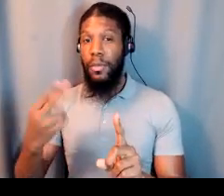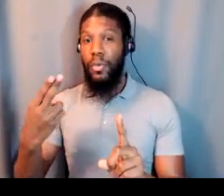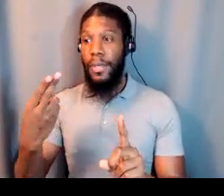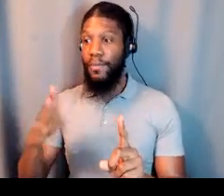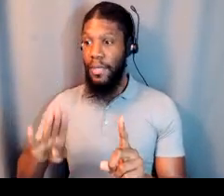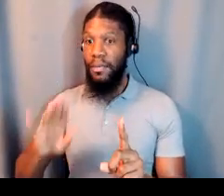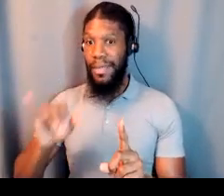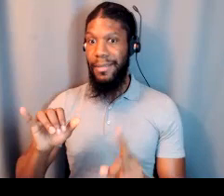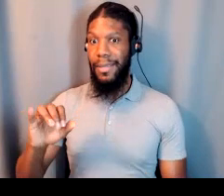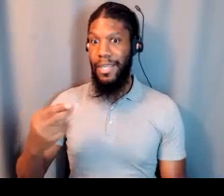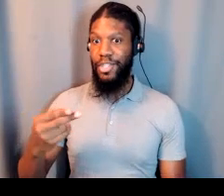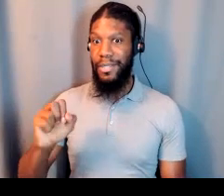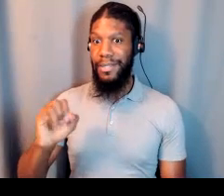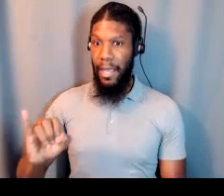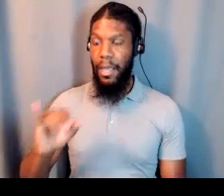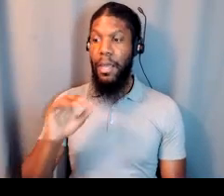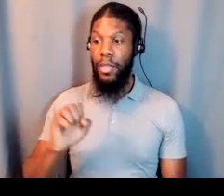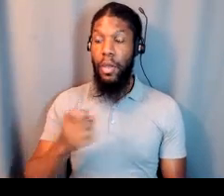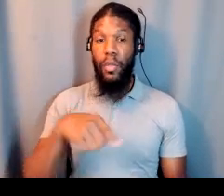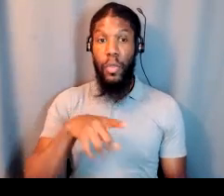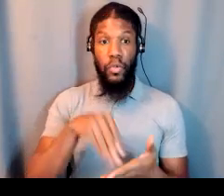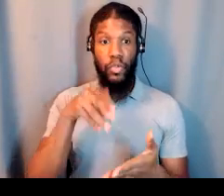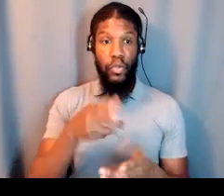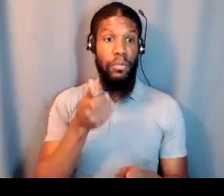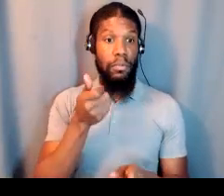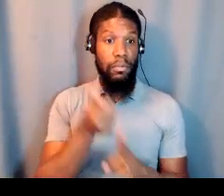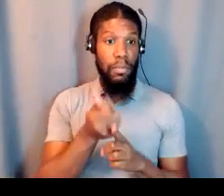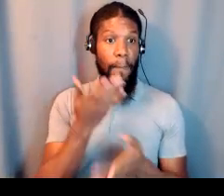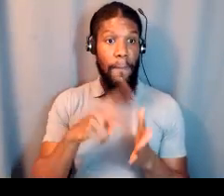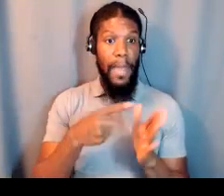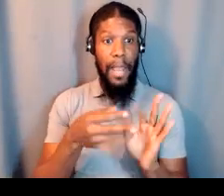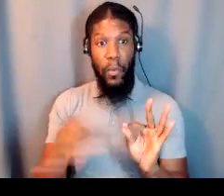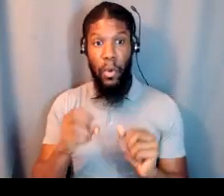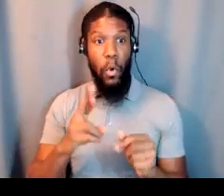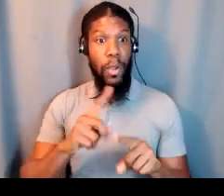so drawing on students who are bilingual or from these cultural backgrounds. I think it can also be really powerful.